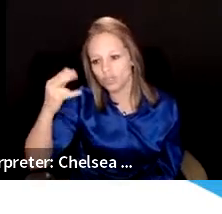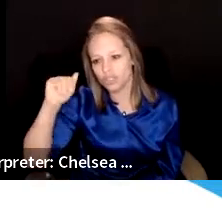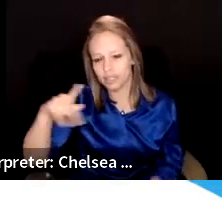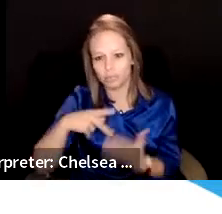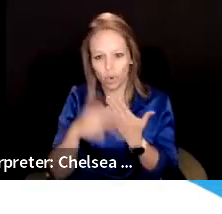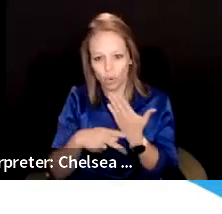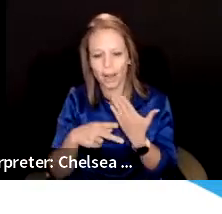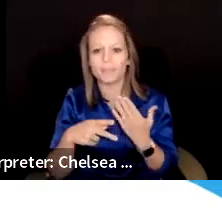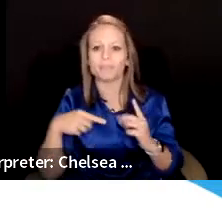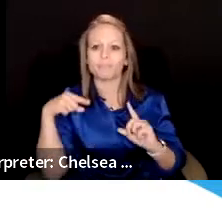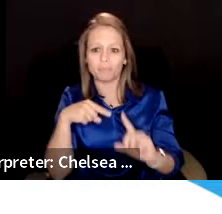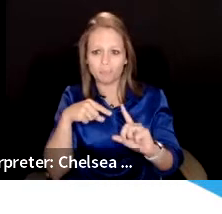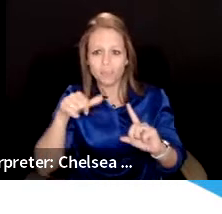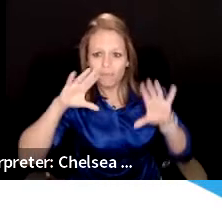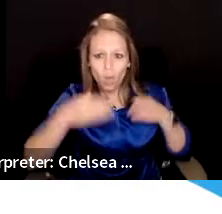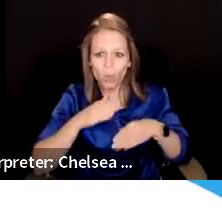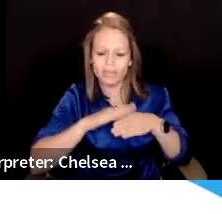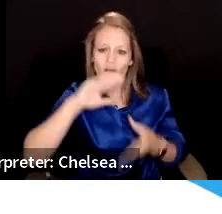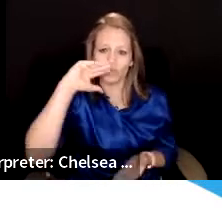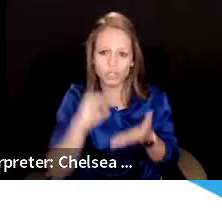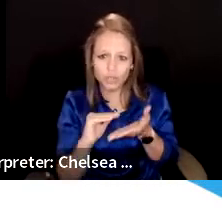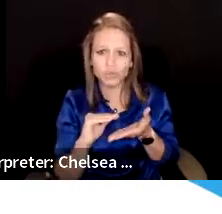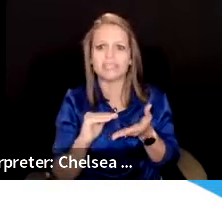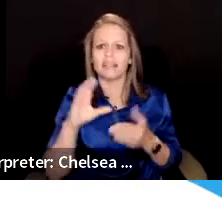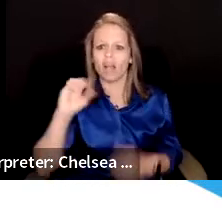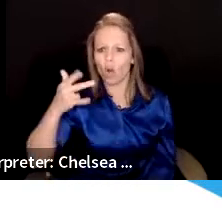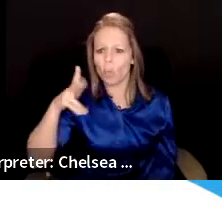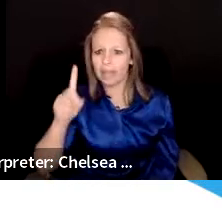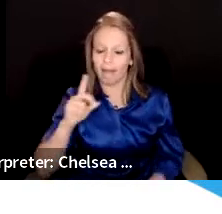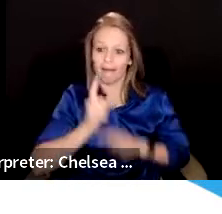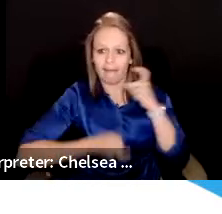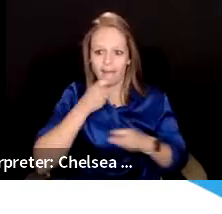opioid overprescribing and improving safe opioid use in providing mechanism for hospitals